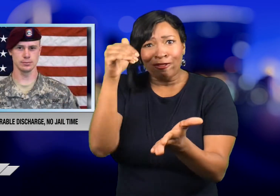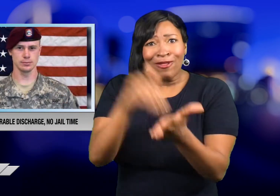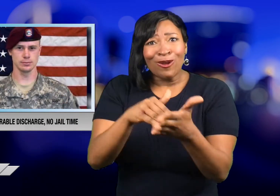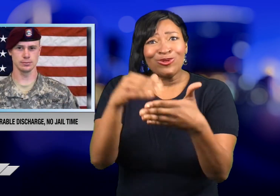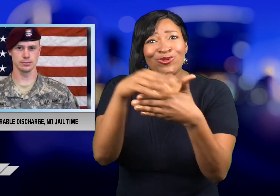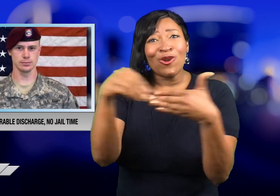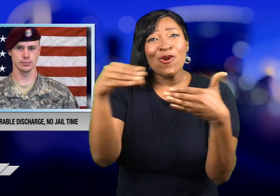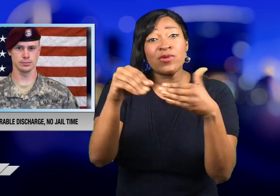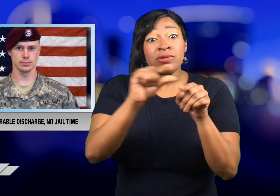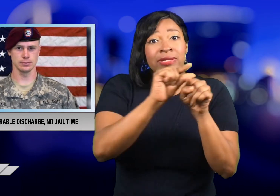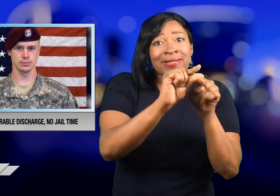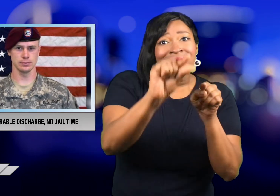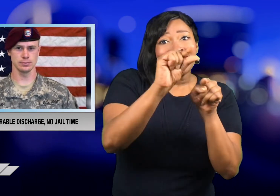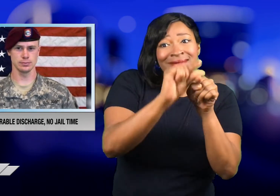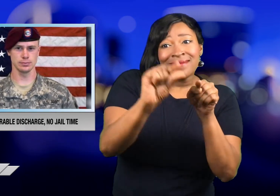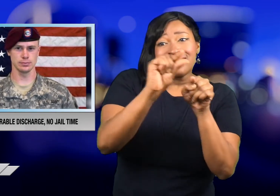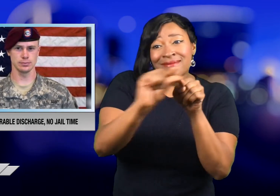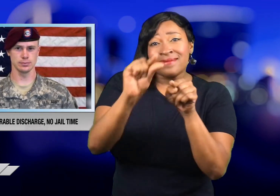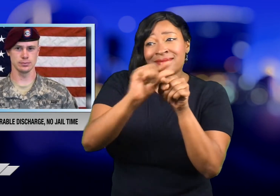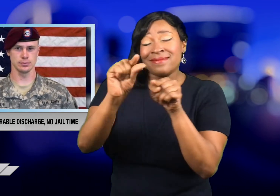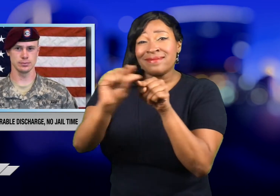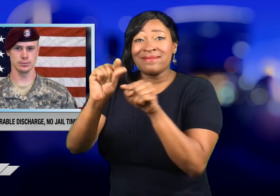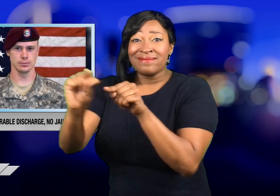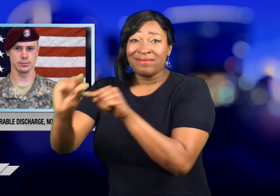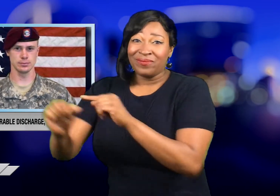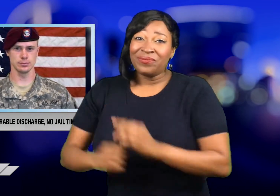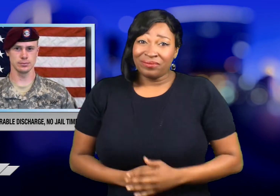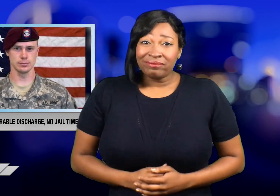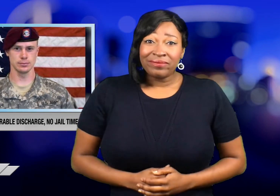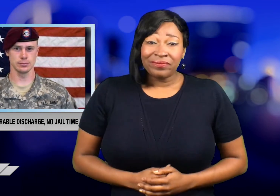over the next 10 months.